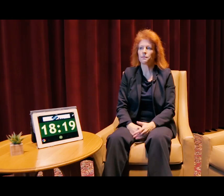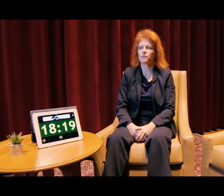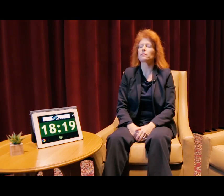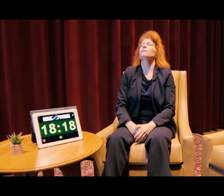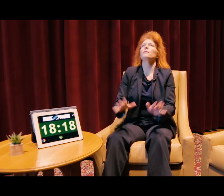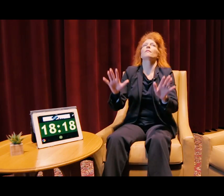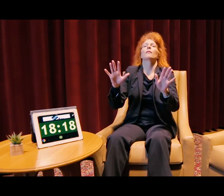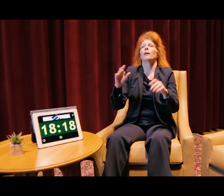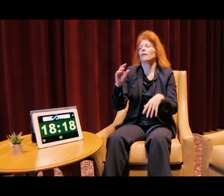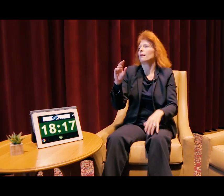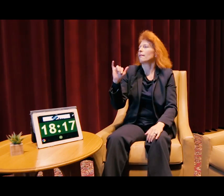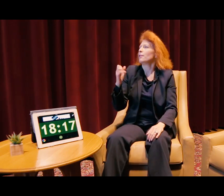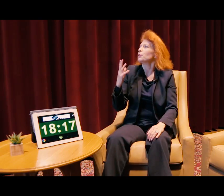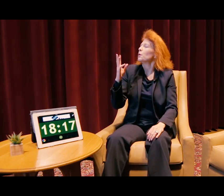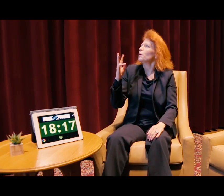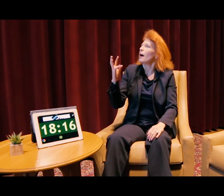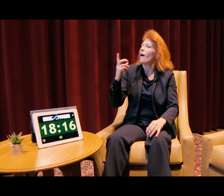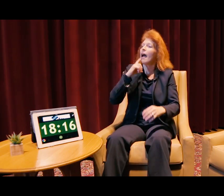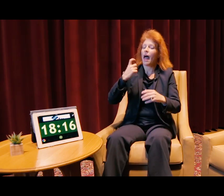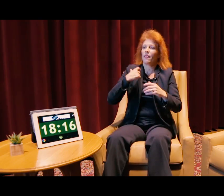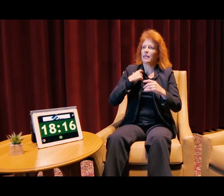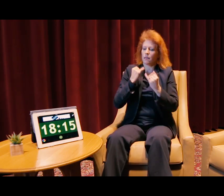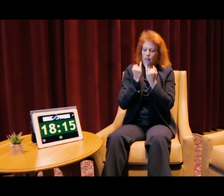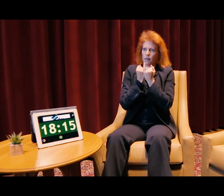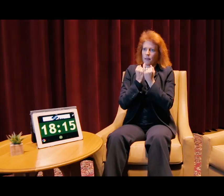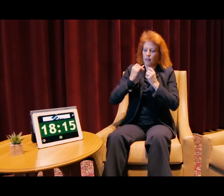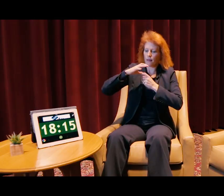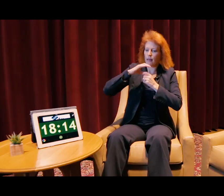Oh, gosh. I had this insulated world, and part of what I would say